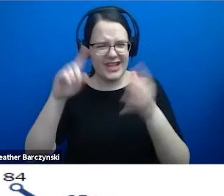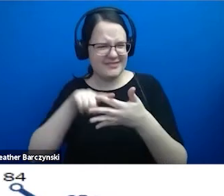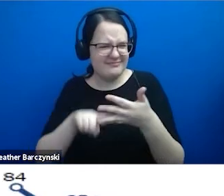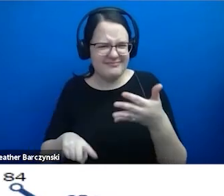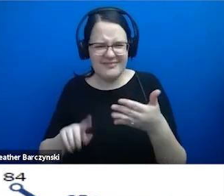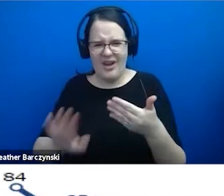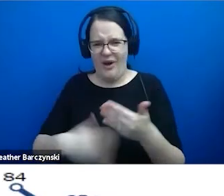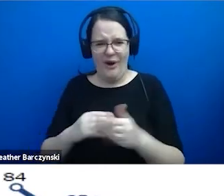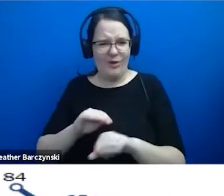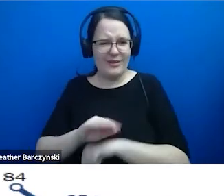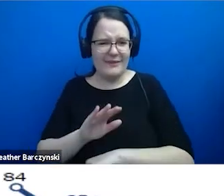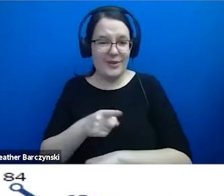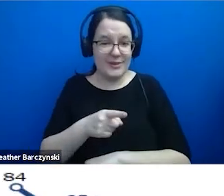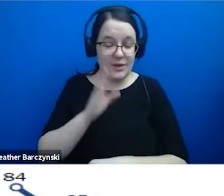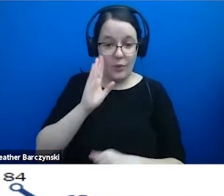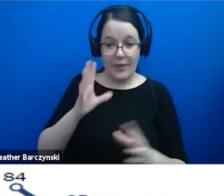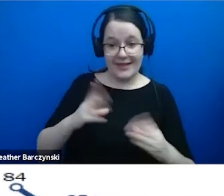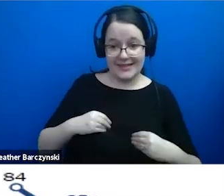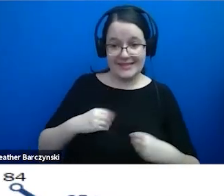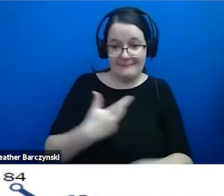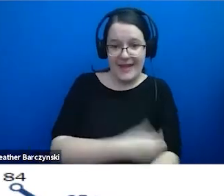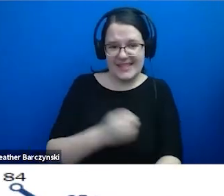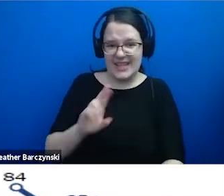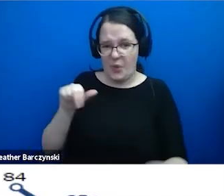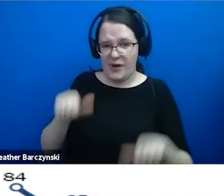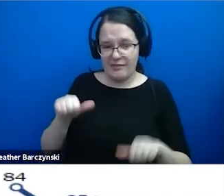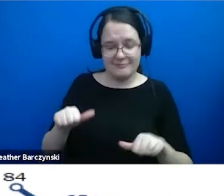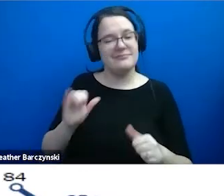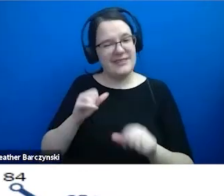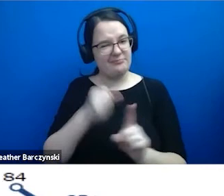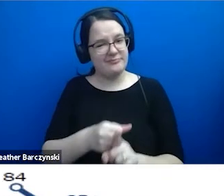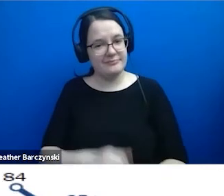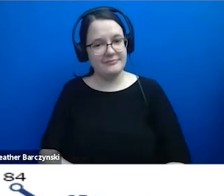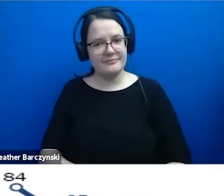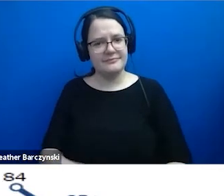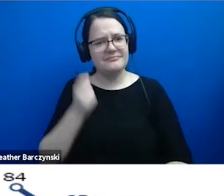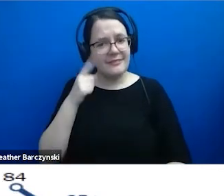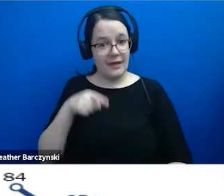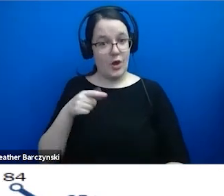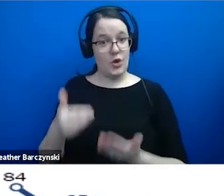acceptance of of the coven 19 vaccines and i think this is the new to covid um this is generally true